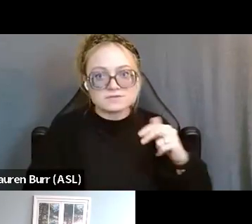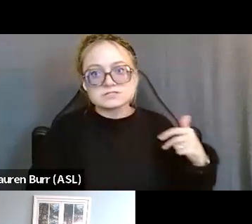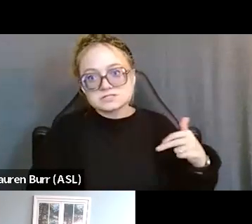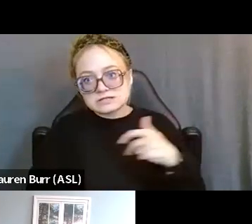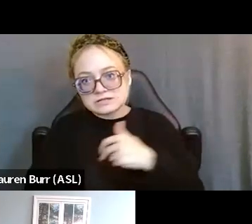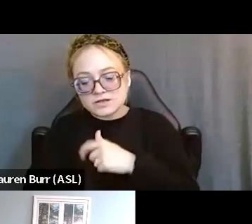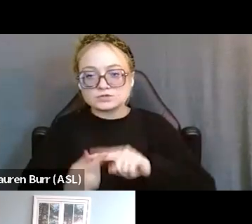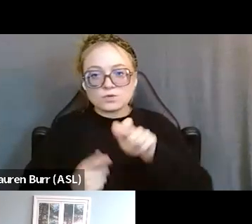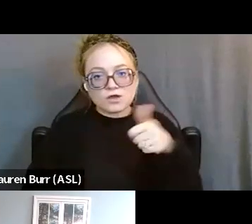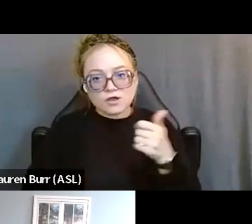about with her program.